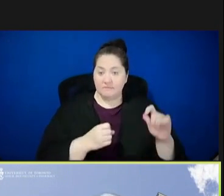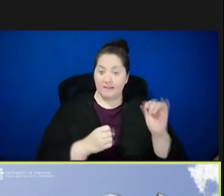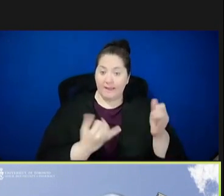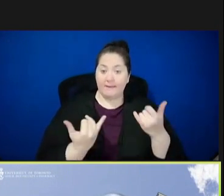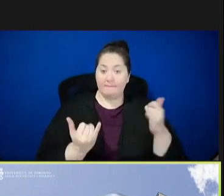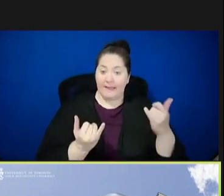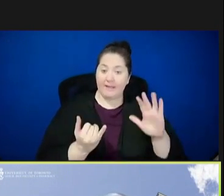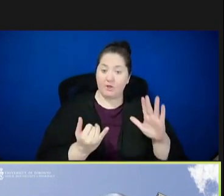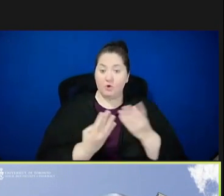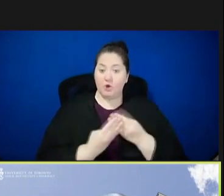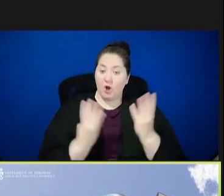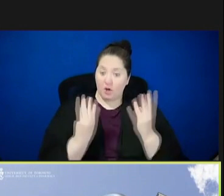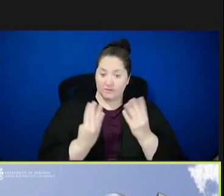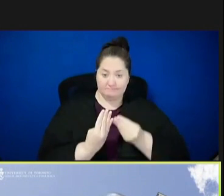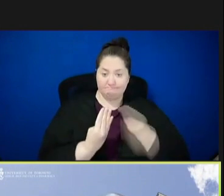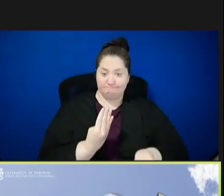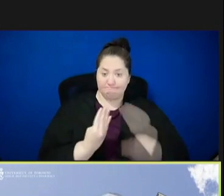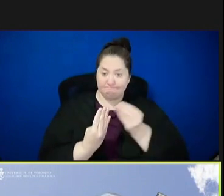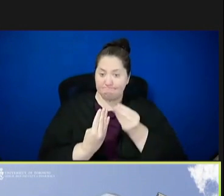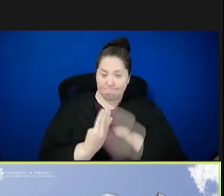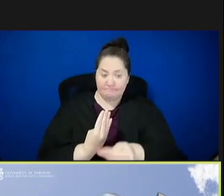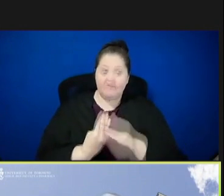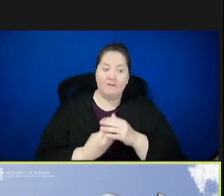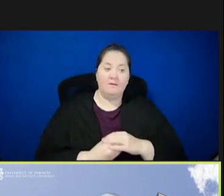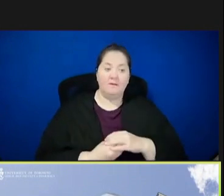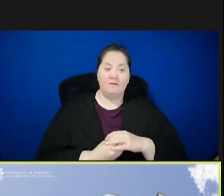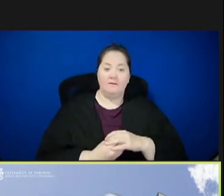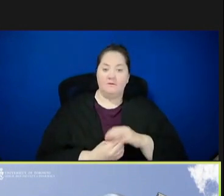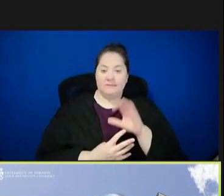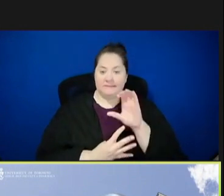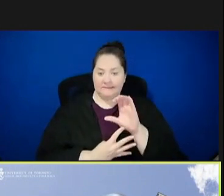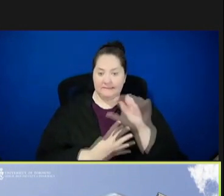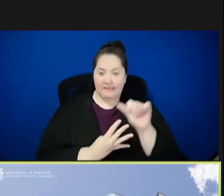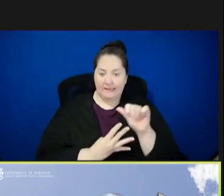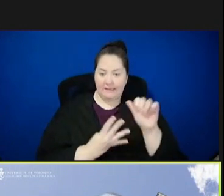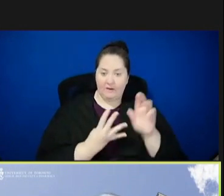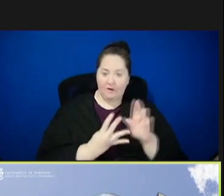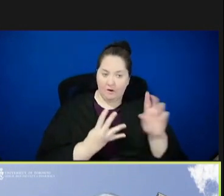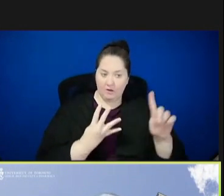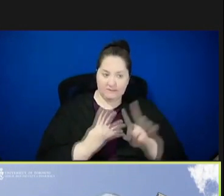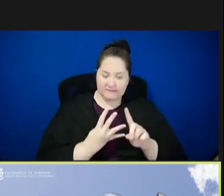cards. All the different letters of the word cards stand for a group of interventions that people